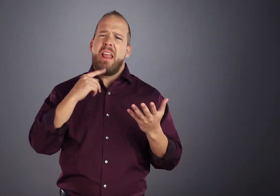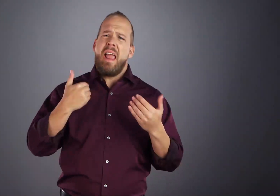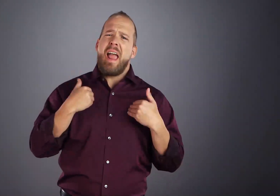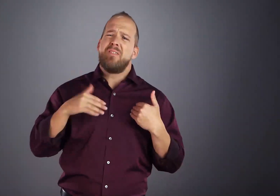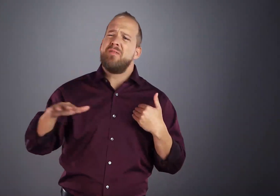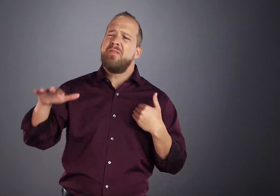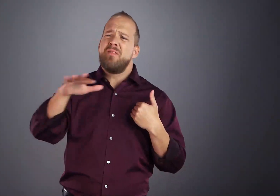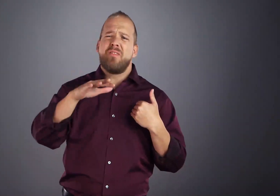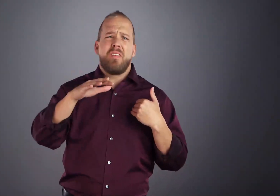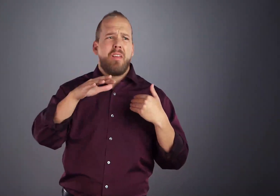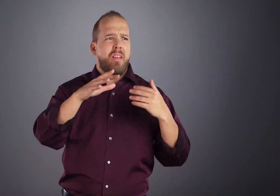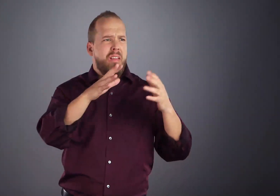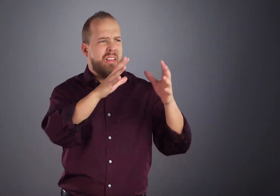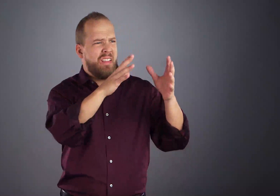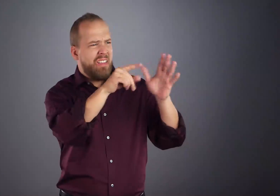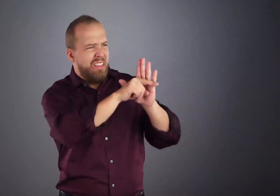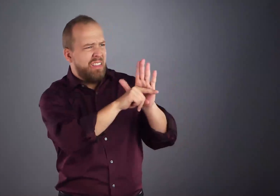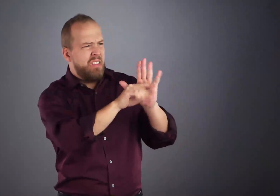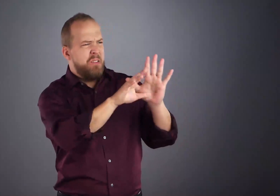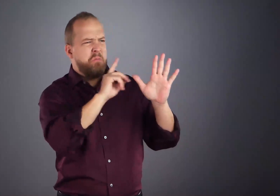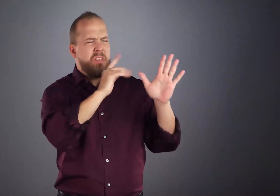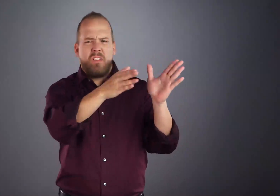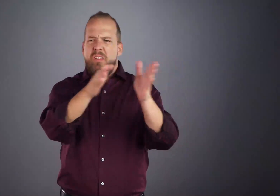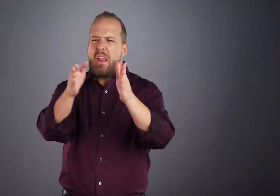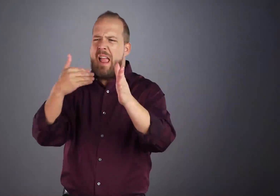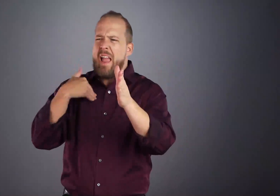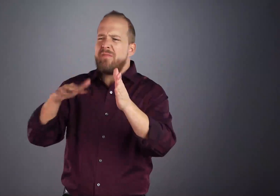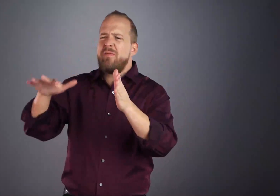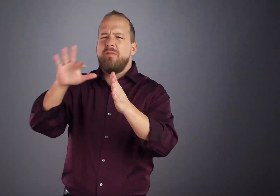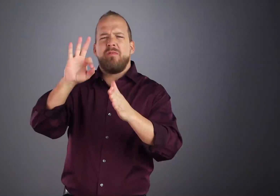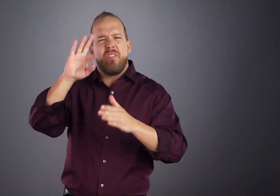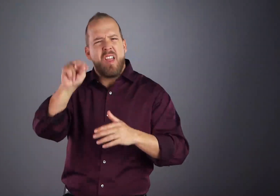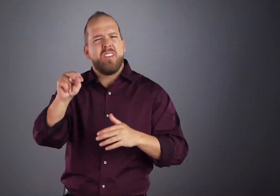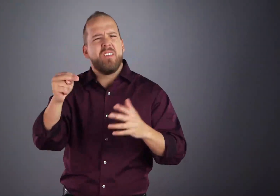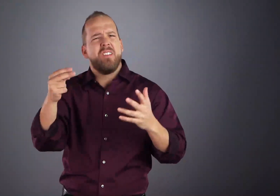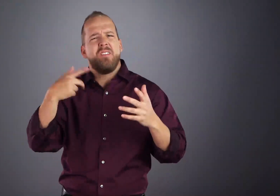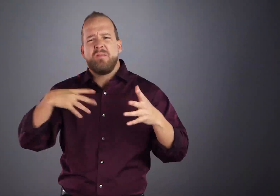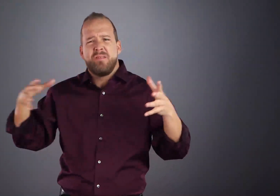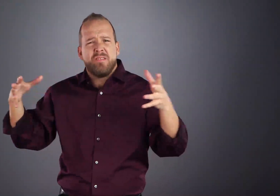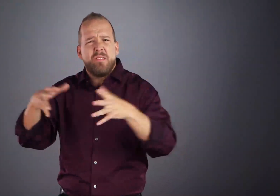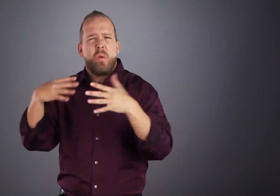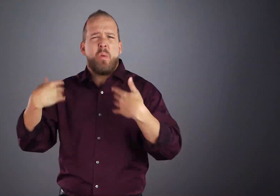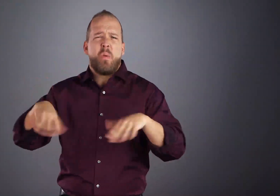There is, however, a vast amount of fun about it all.